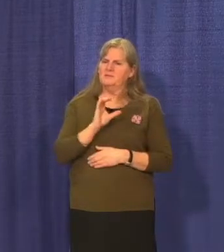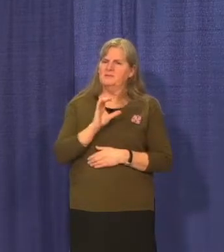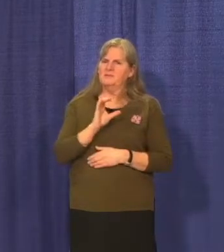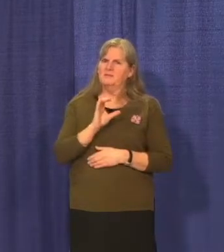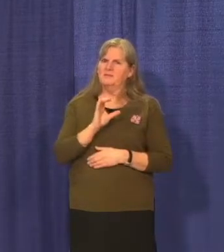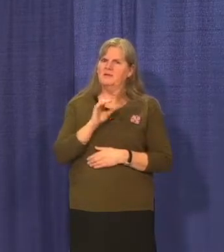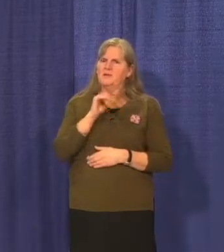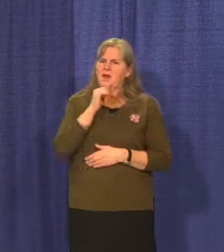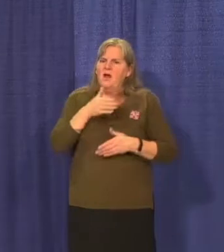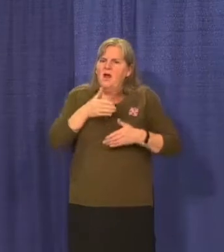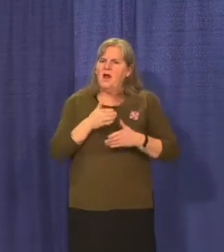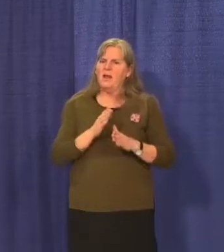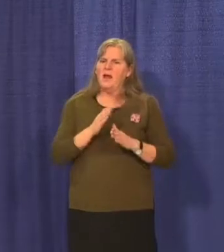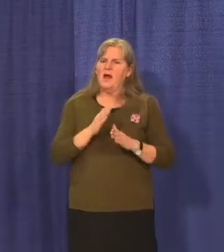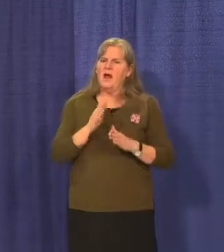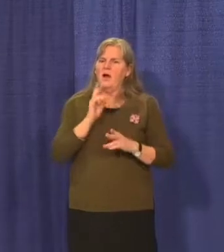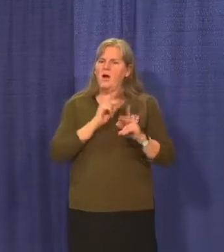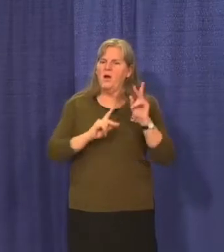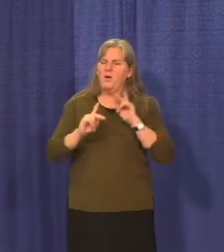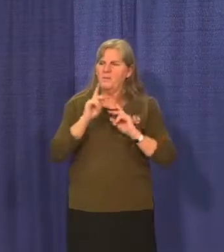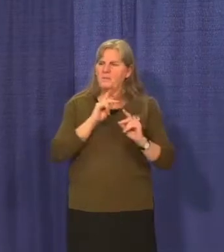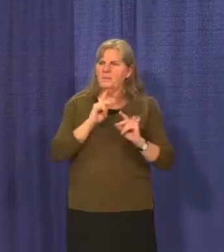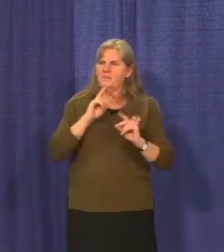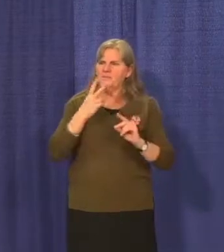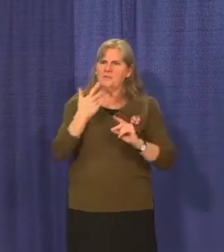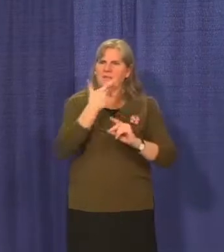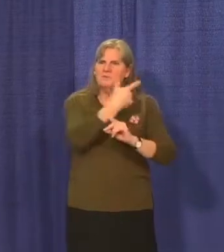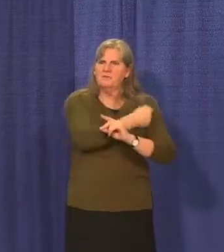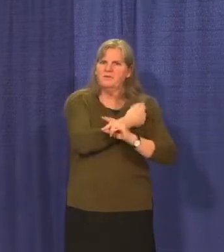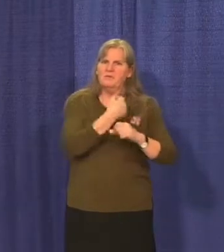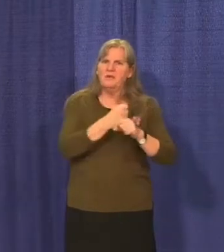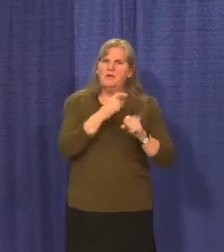British Columbia will not...